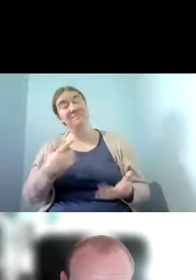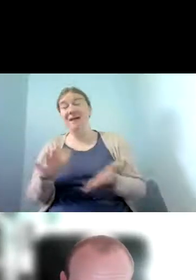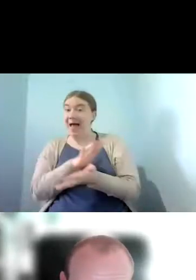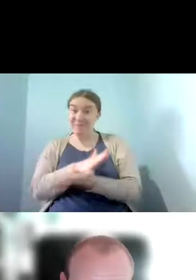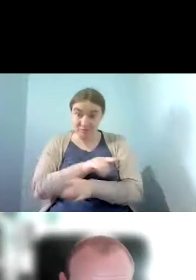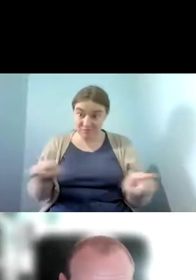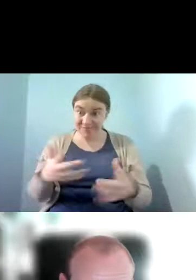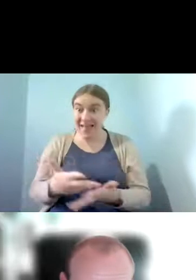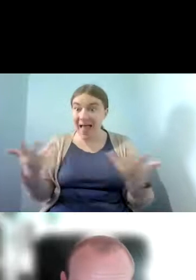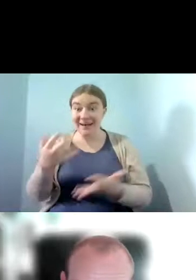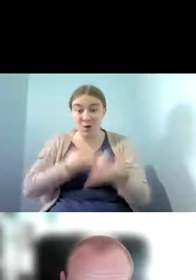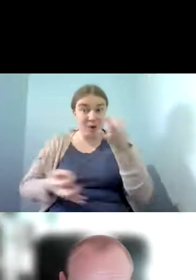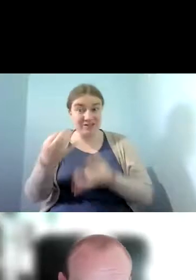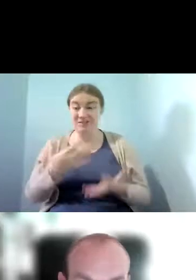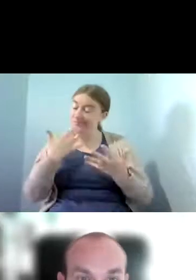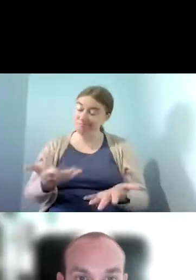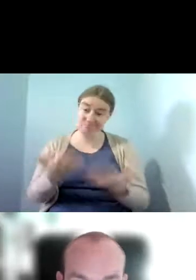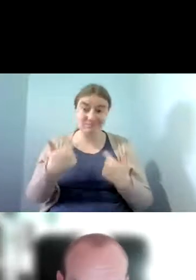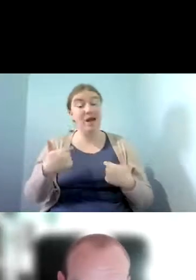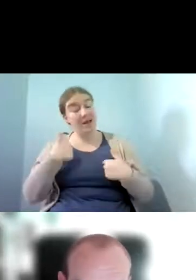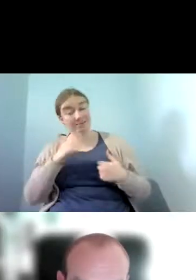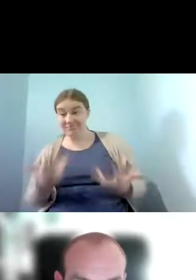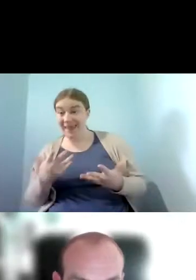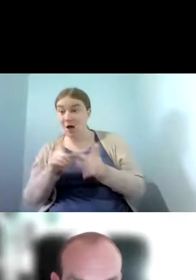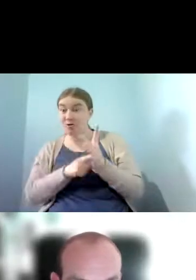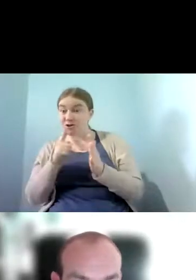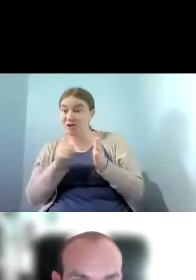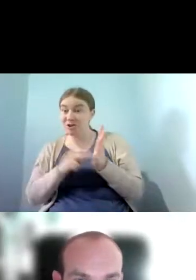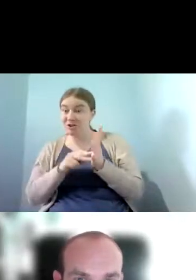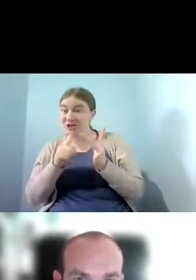that have come through and i'll ask jennie to ask these questions on your behalf